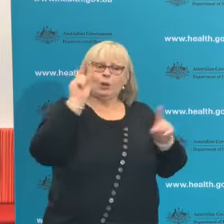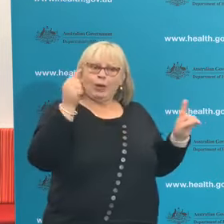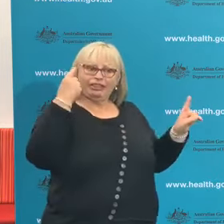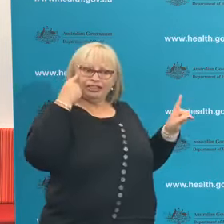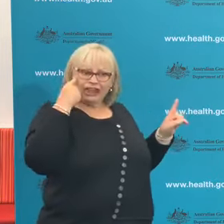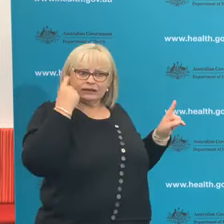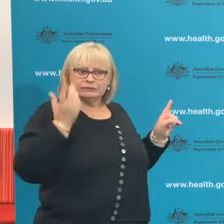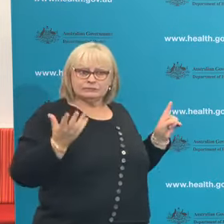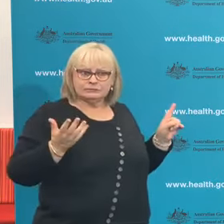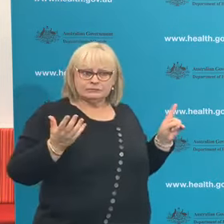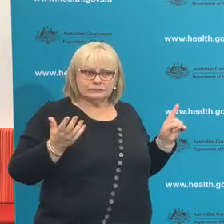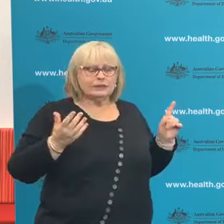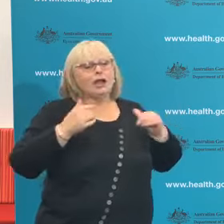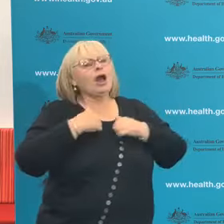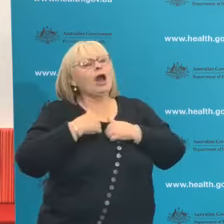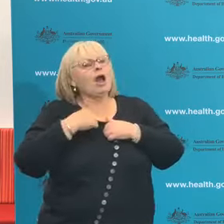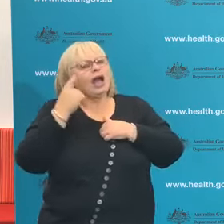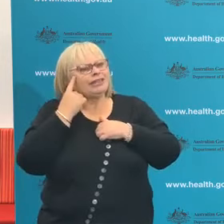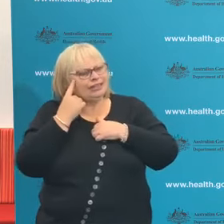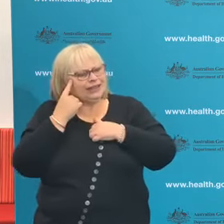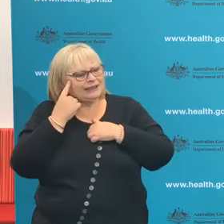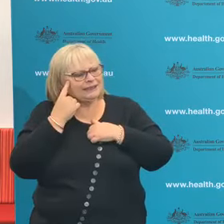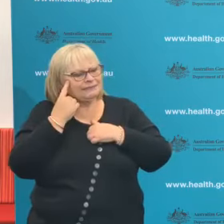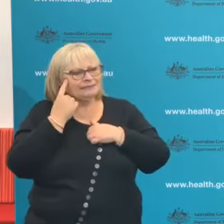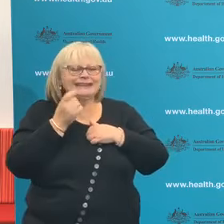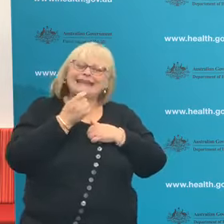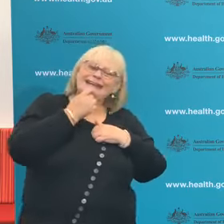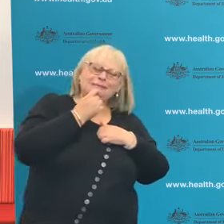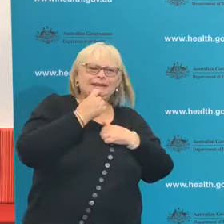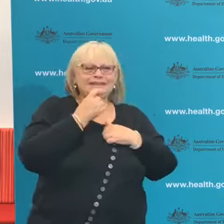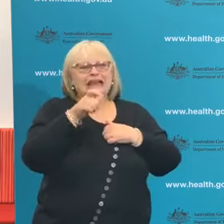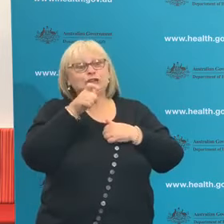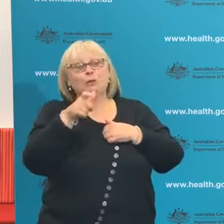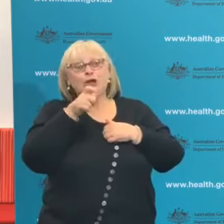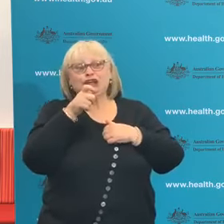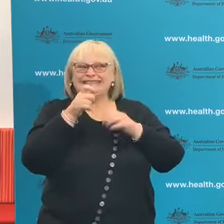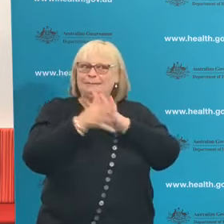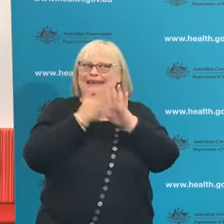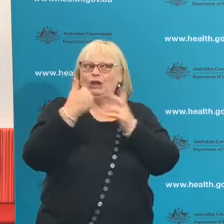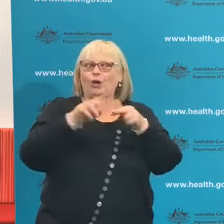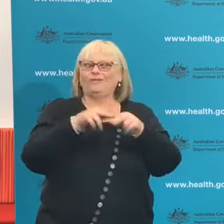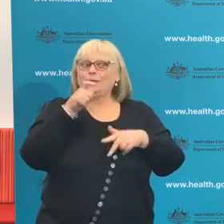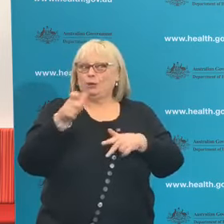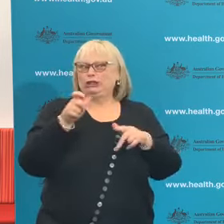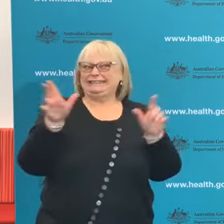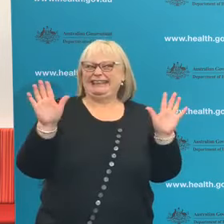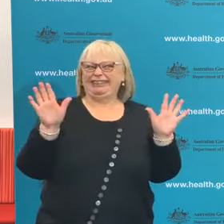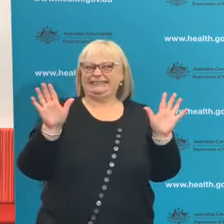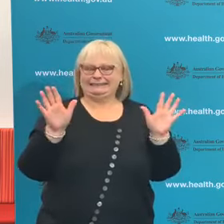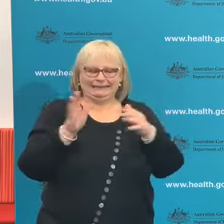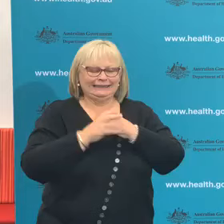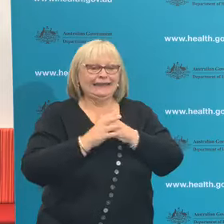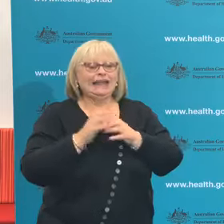So, I think it's a somewhat semantic difference between our situation here and in New Zealand is